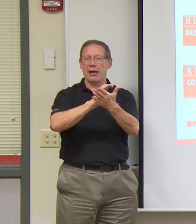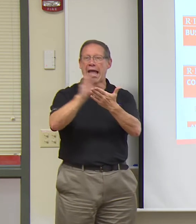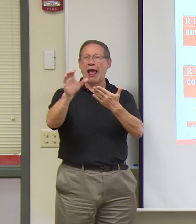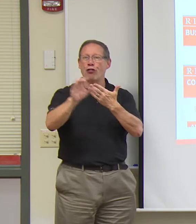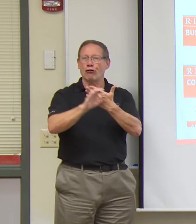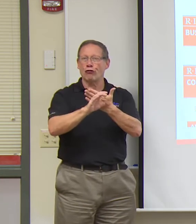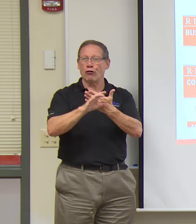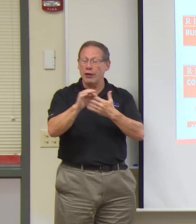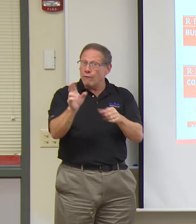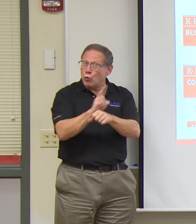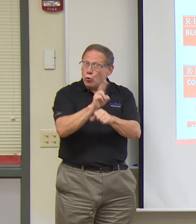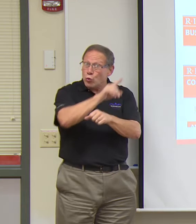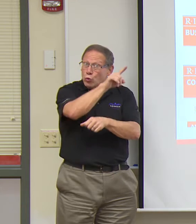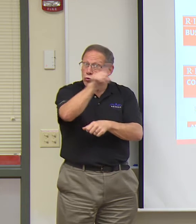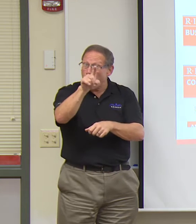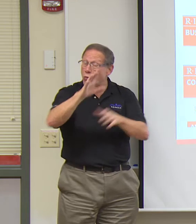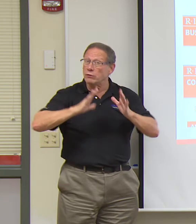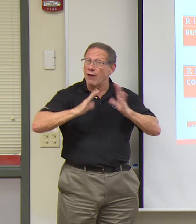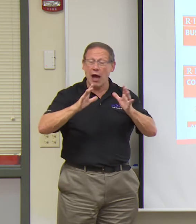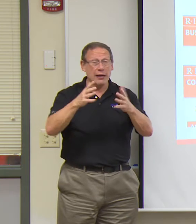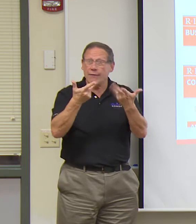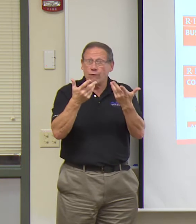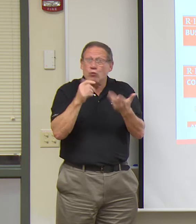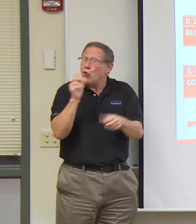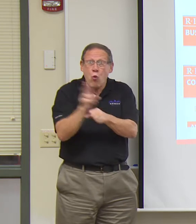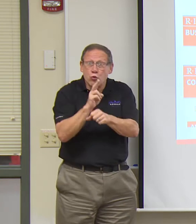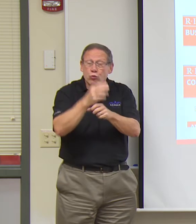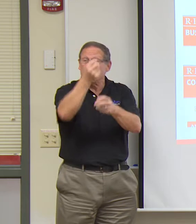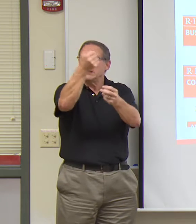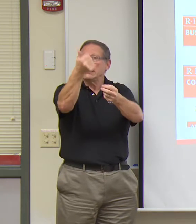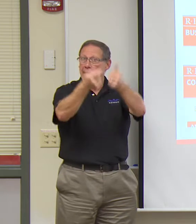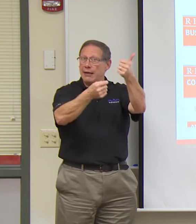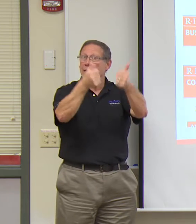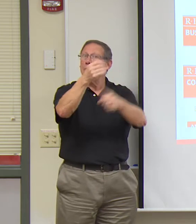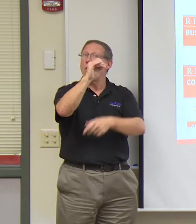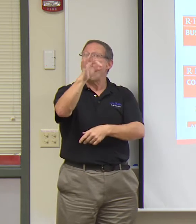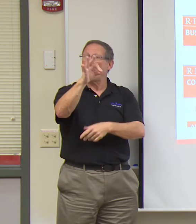if you don't want. And here's another one where